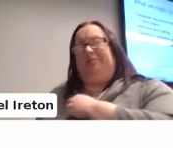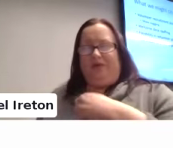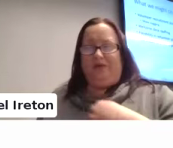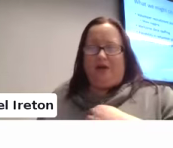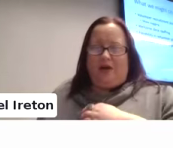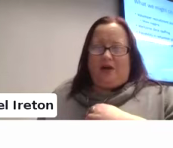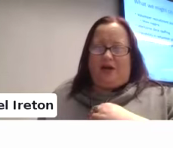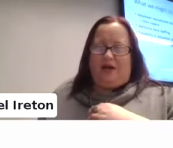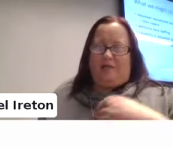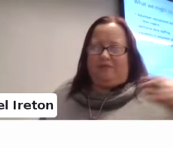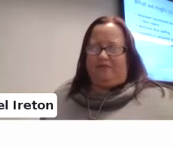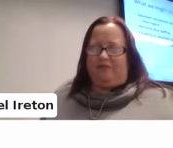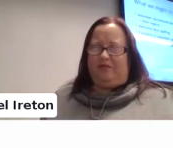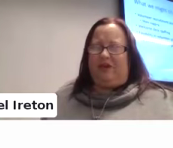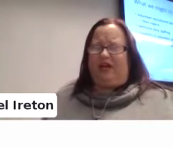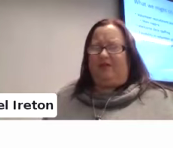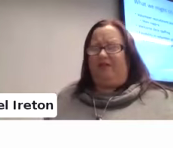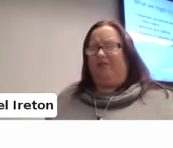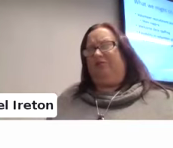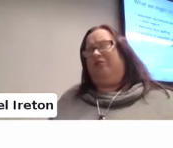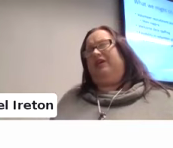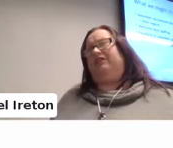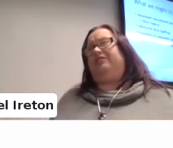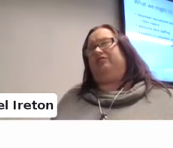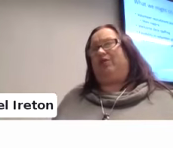Because we needed to be out on the floor playing games encouraging people, maybe even heckling them a little.